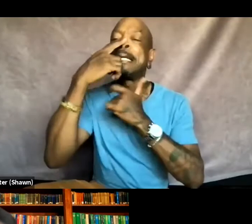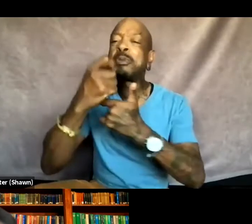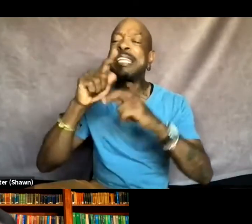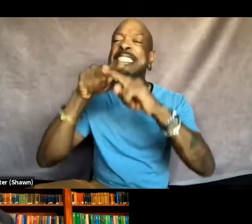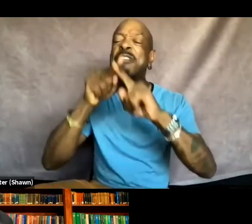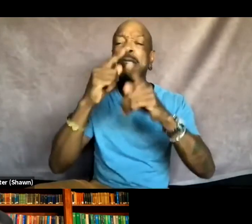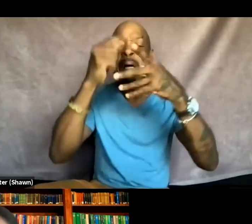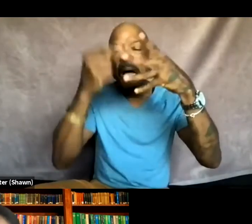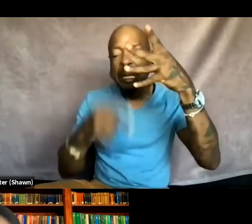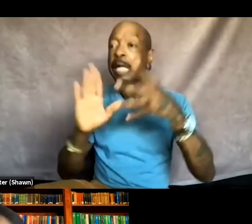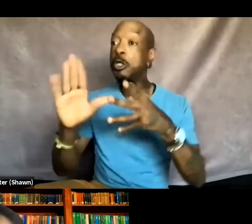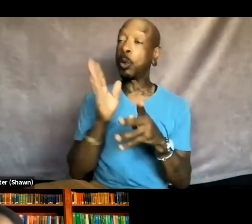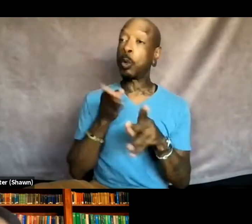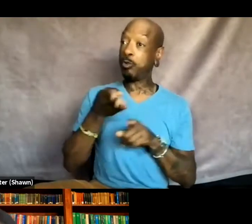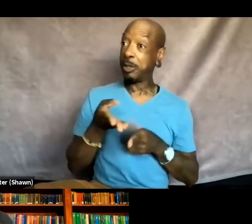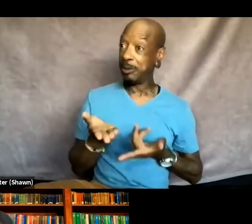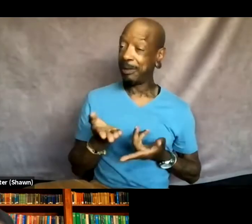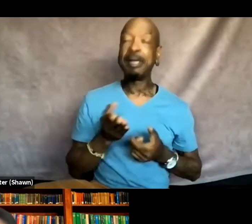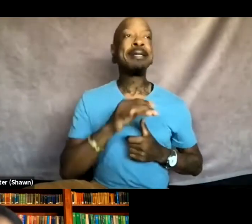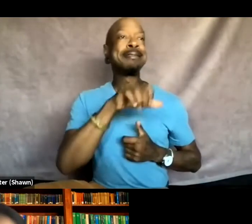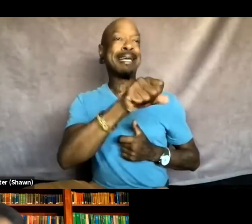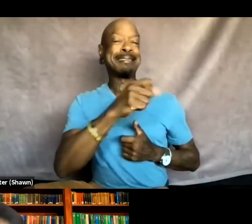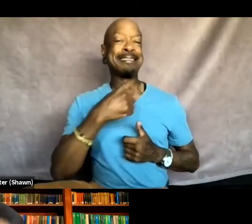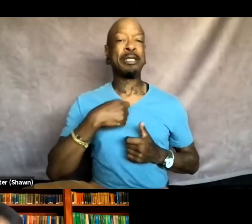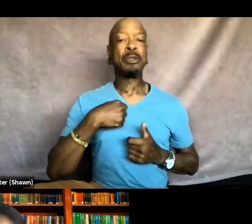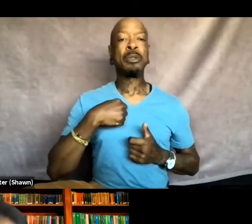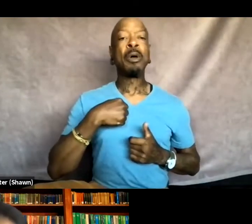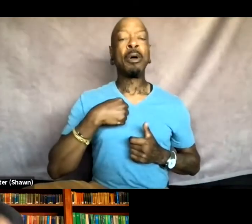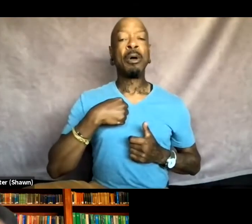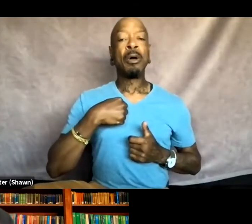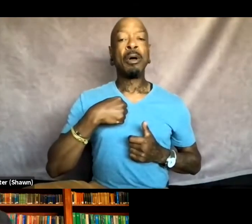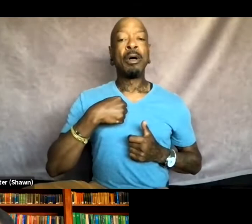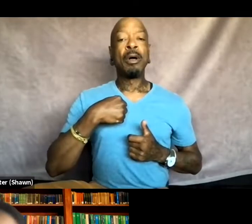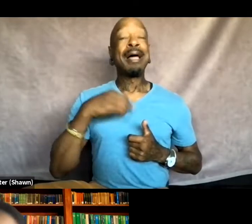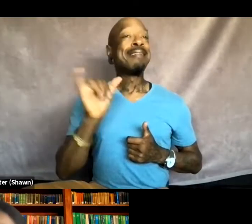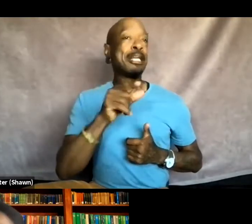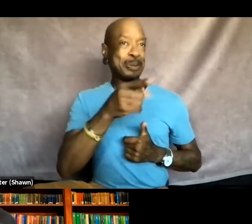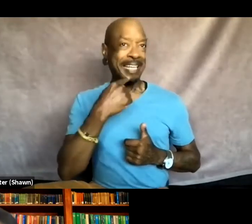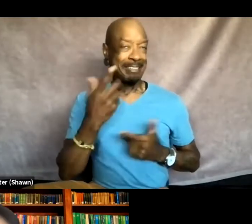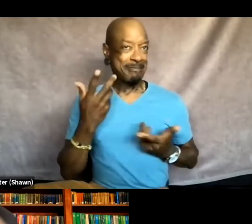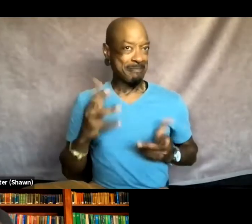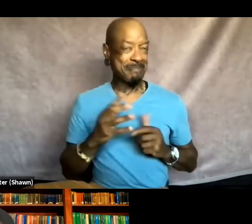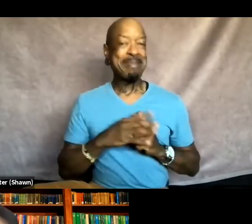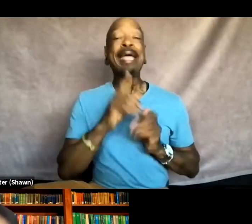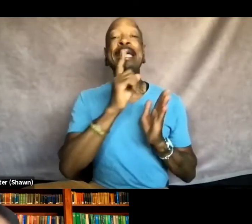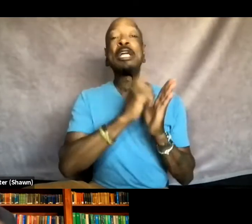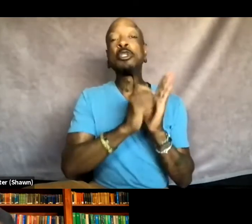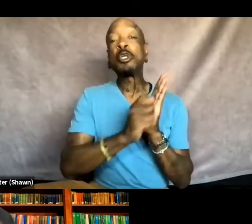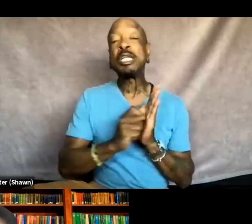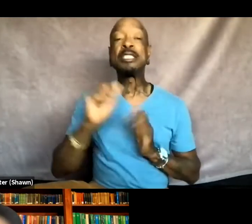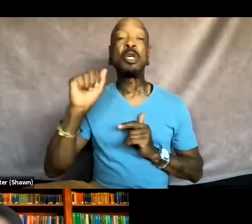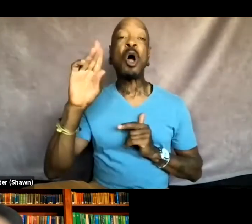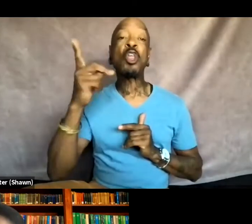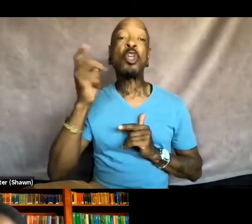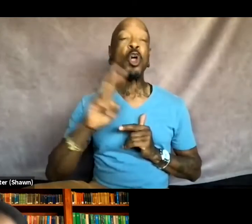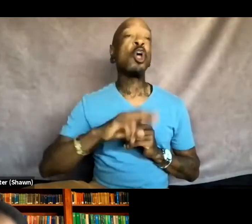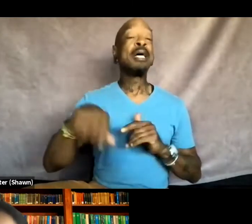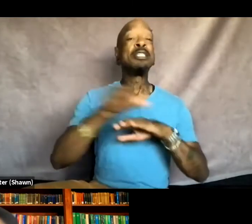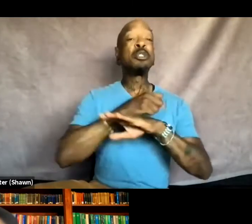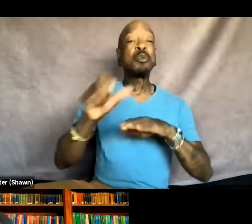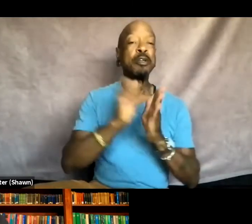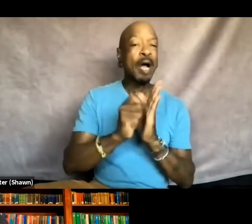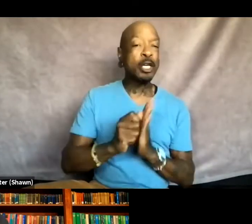Keah Brown: yeah, so I am like you said and journalist author writer and actress and the